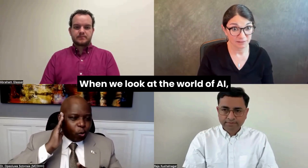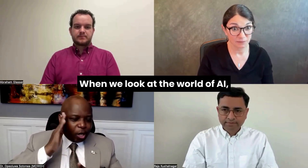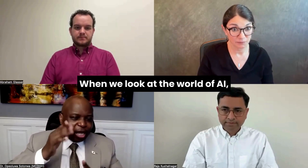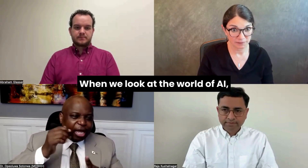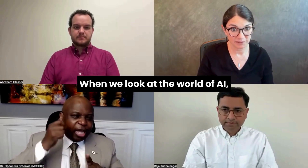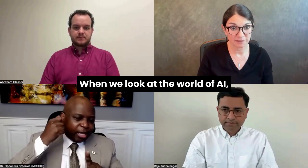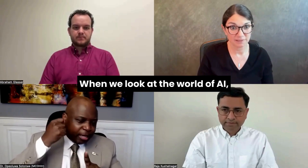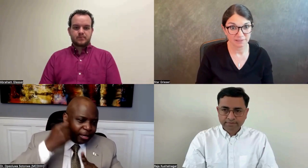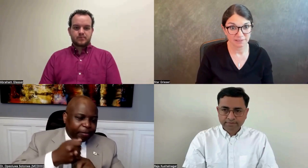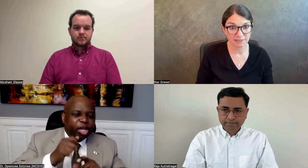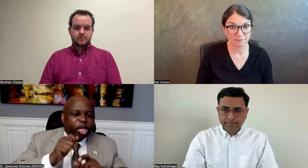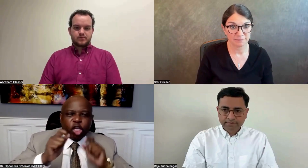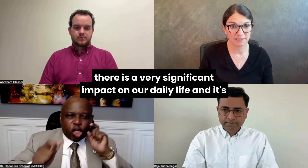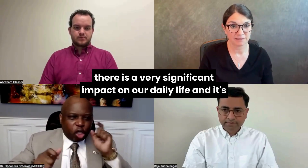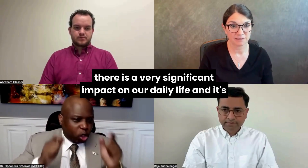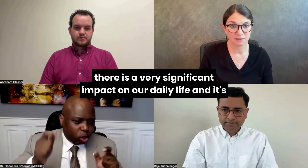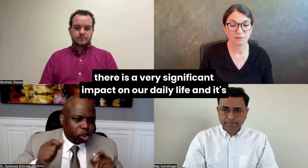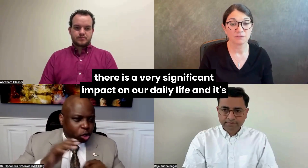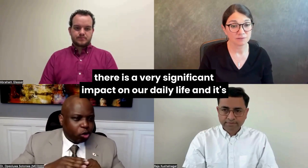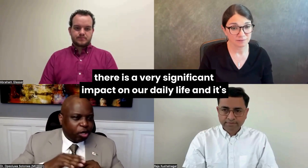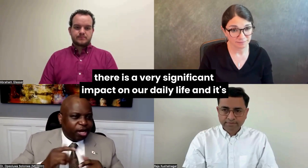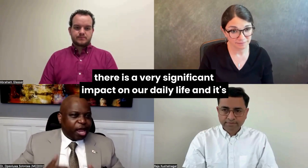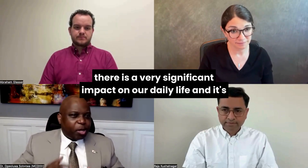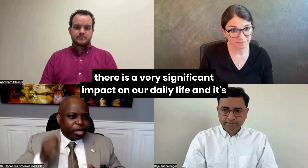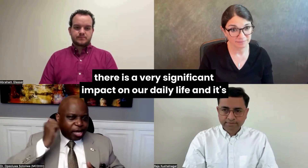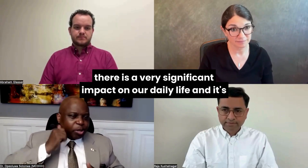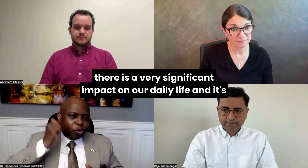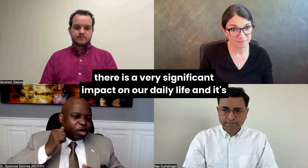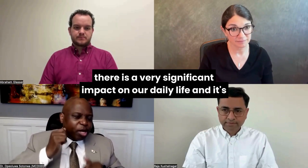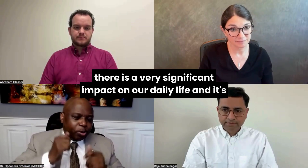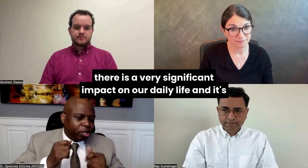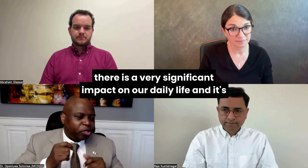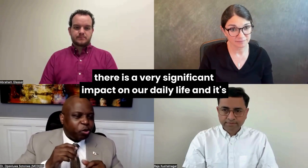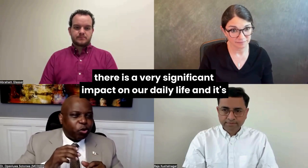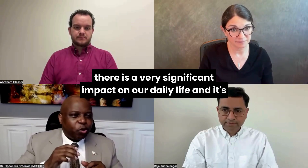there is a very significant impact on our daily life and it's